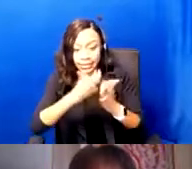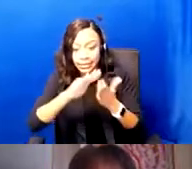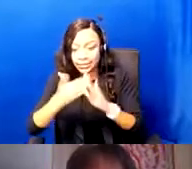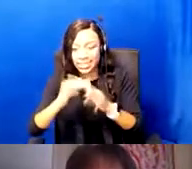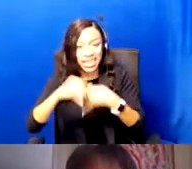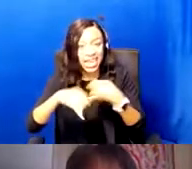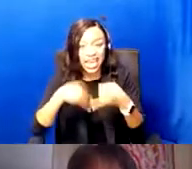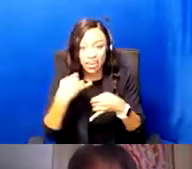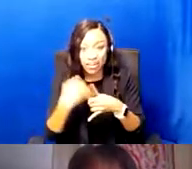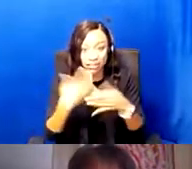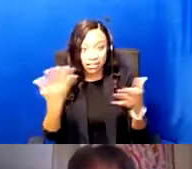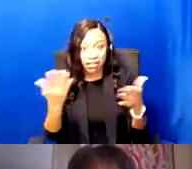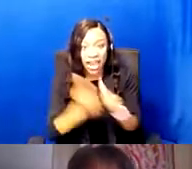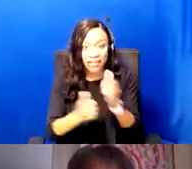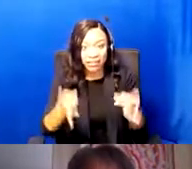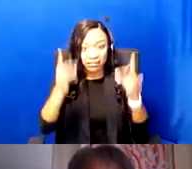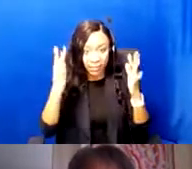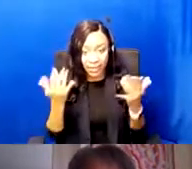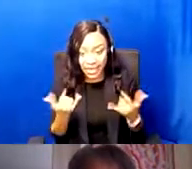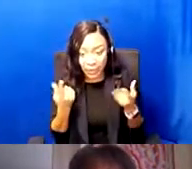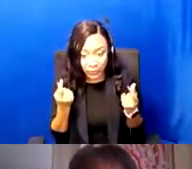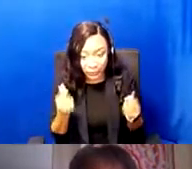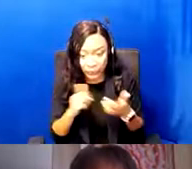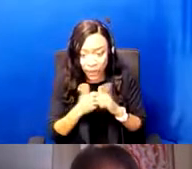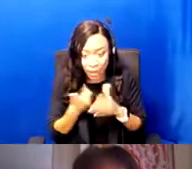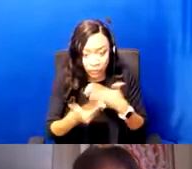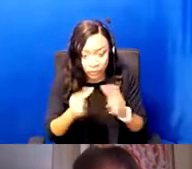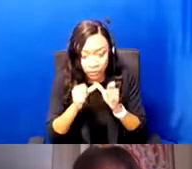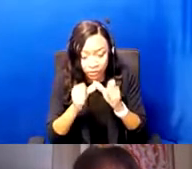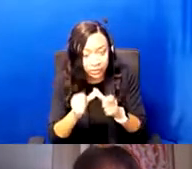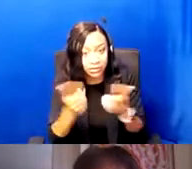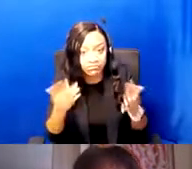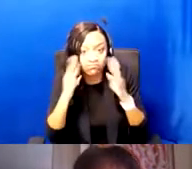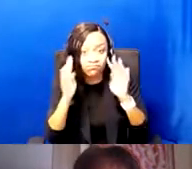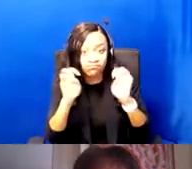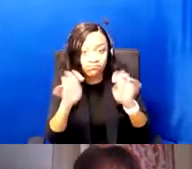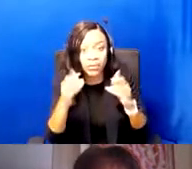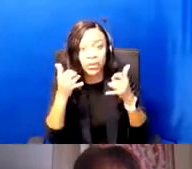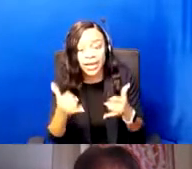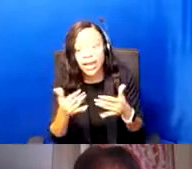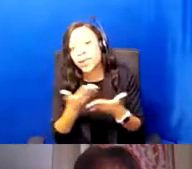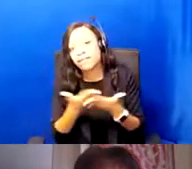to do exactly, and what the path forward is. There's this fluidity that's going to exist.